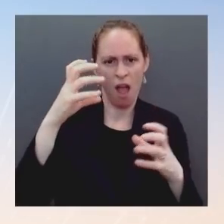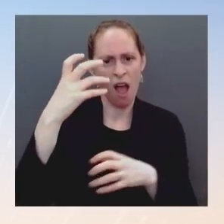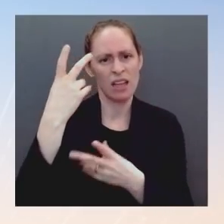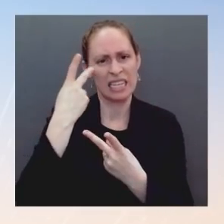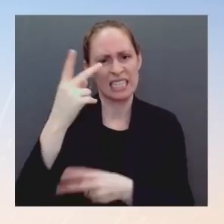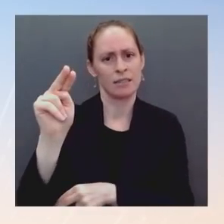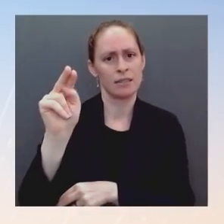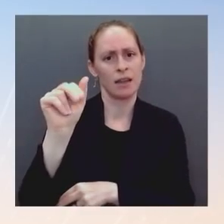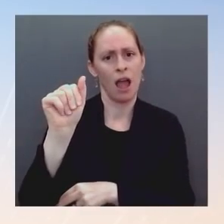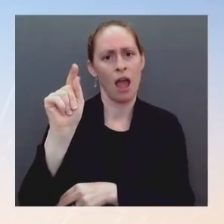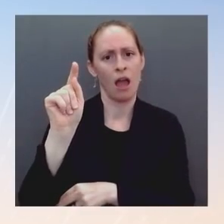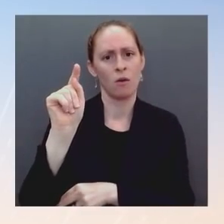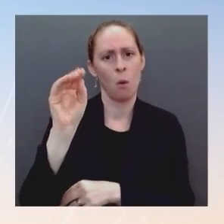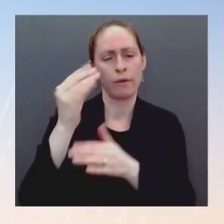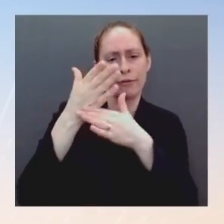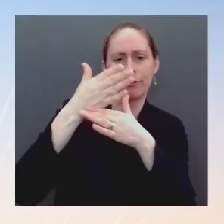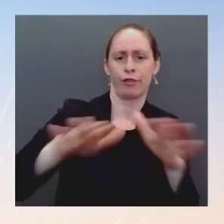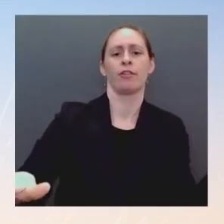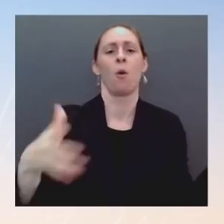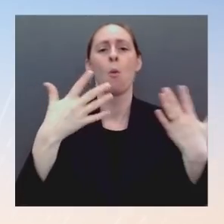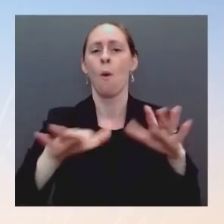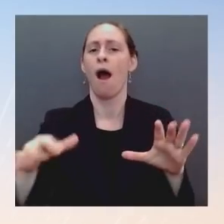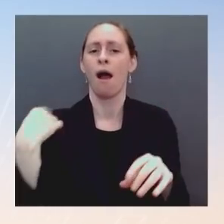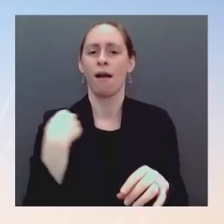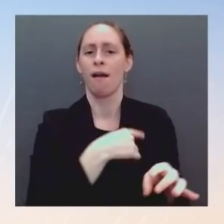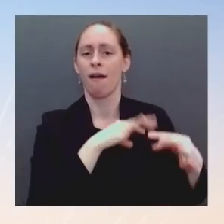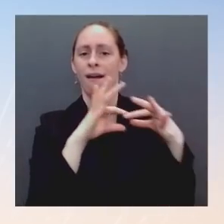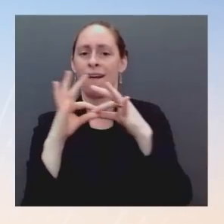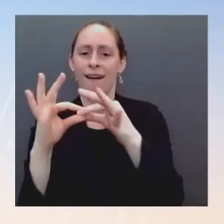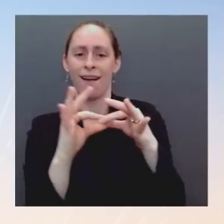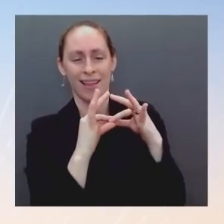We are united -- fiercely united and standing up